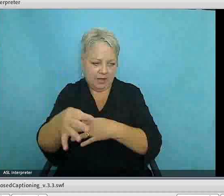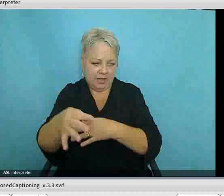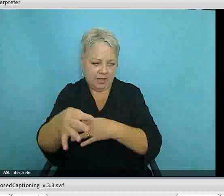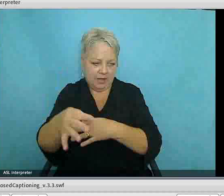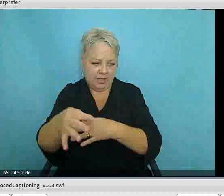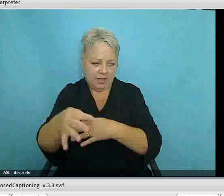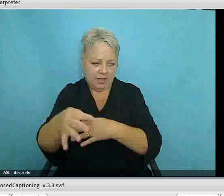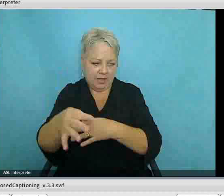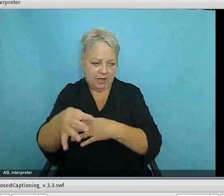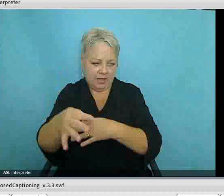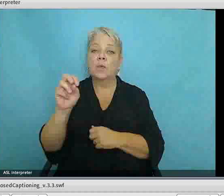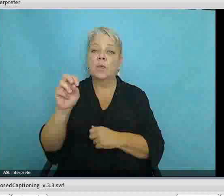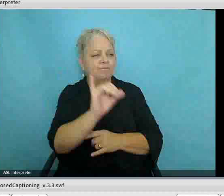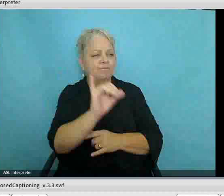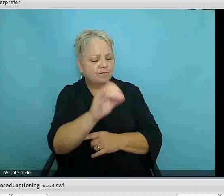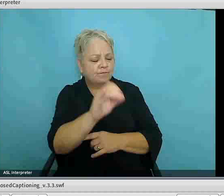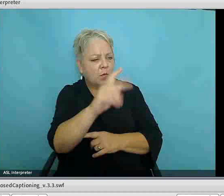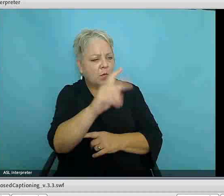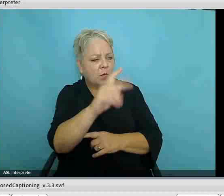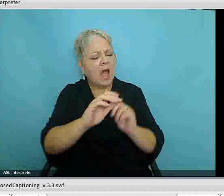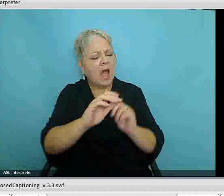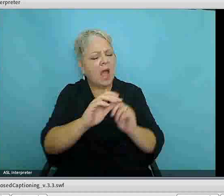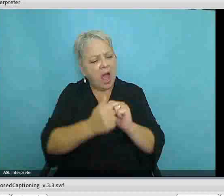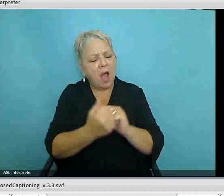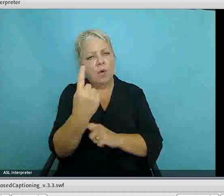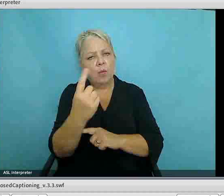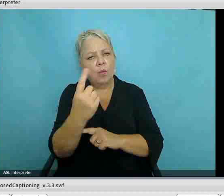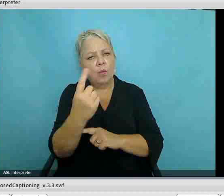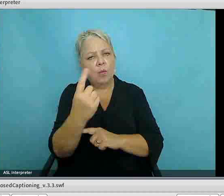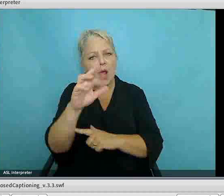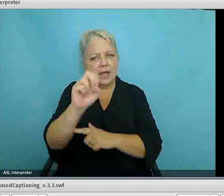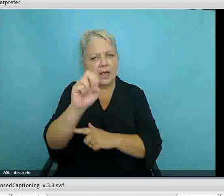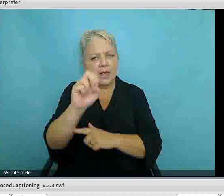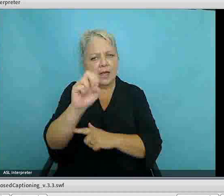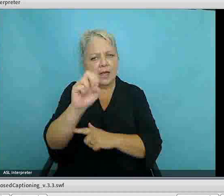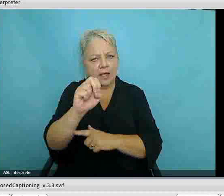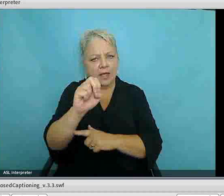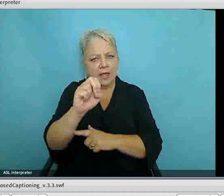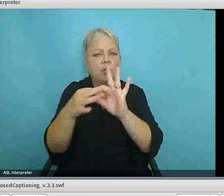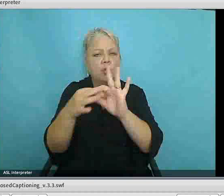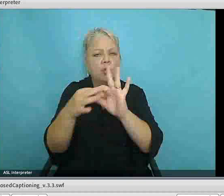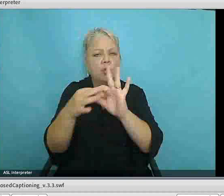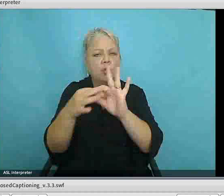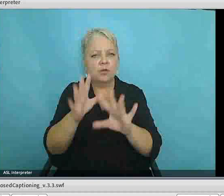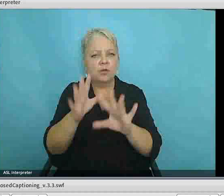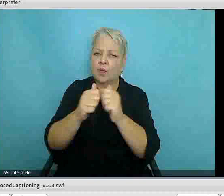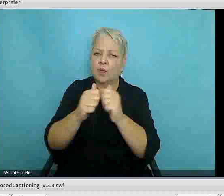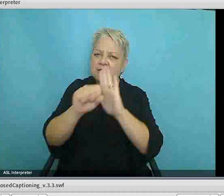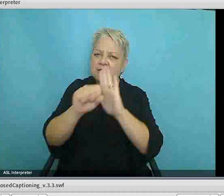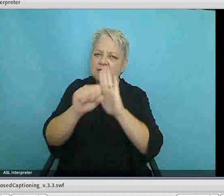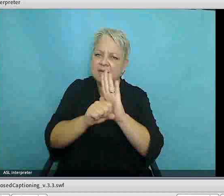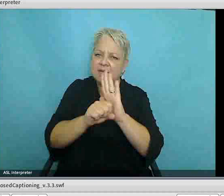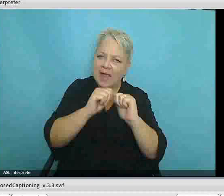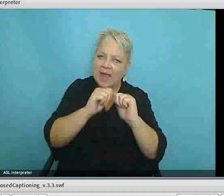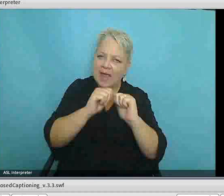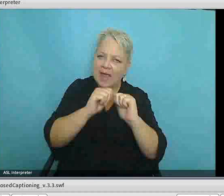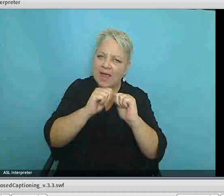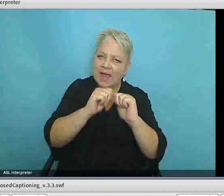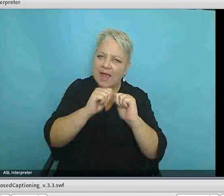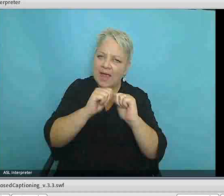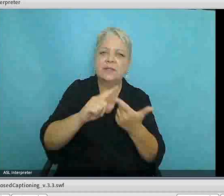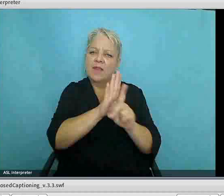So we believe that for people who have state agency service coordinators,